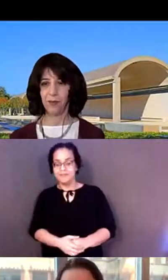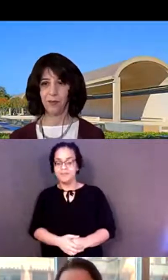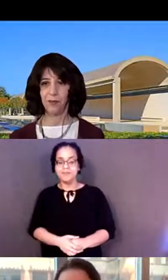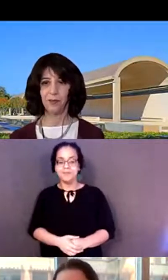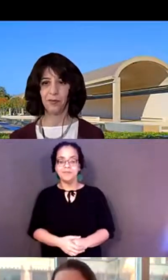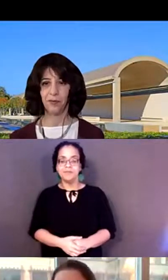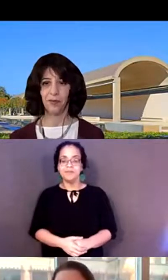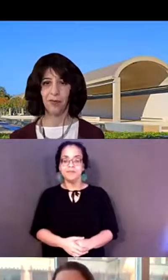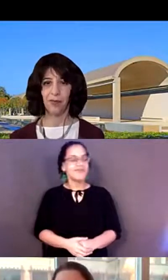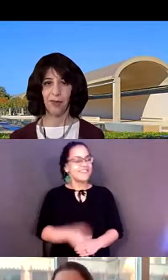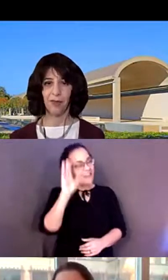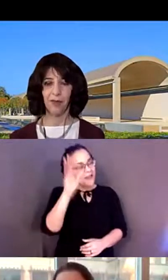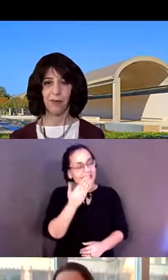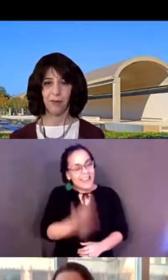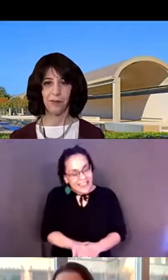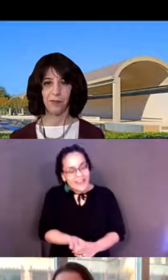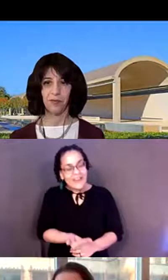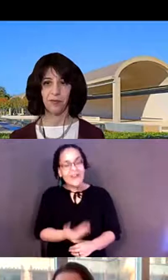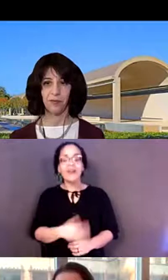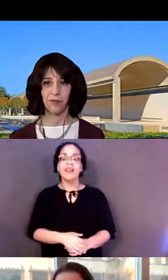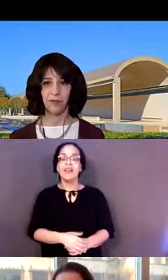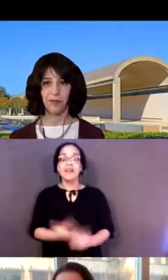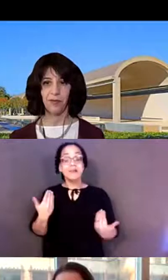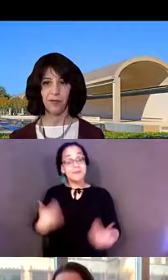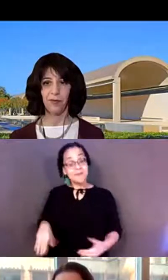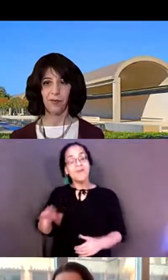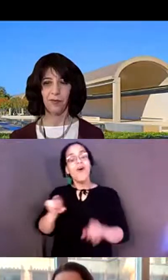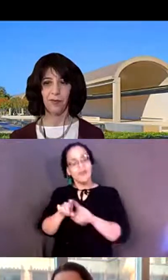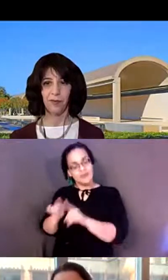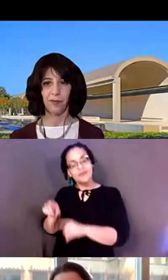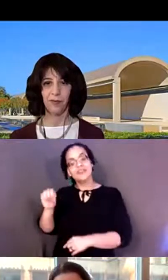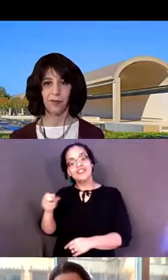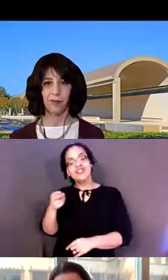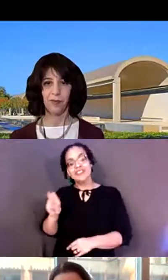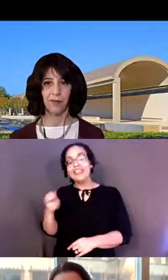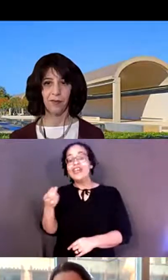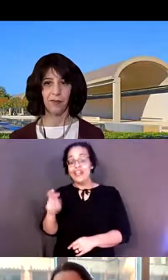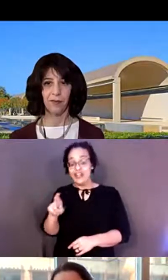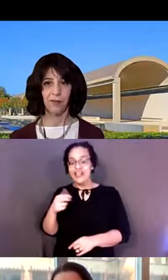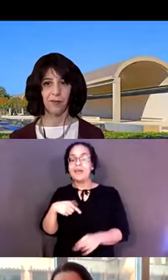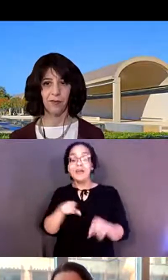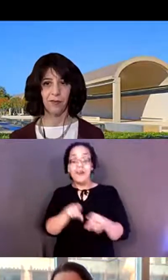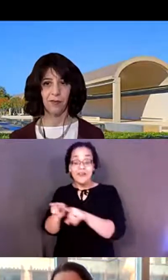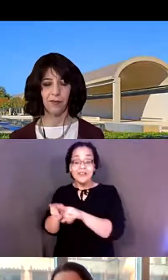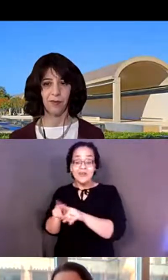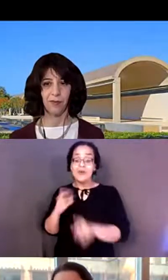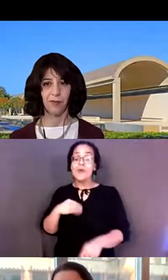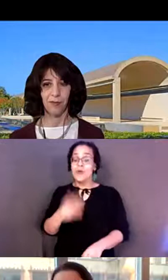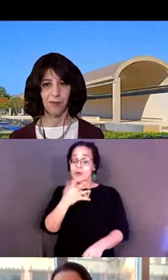Thanks, Anna. So I also use the pronouns she and her